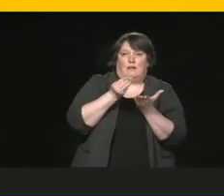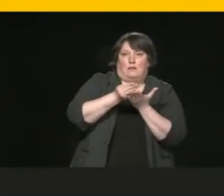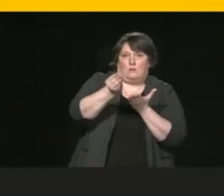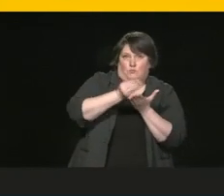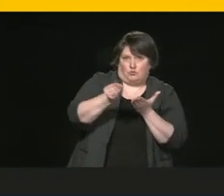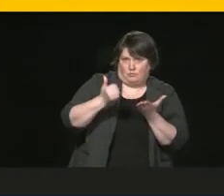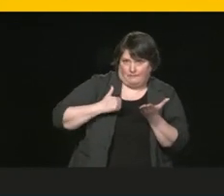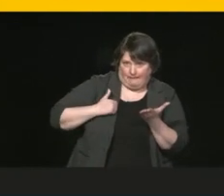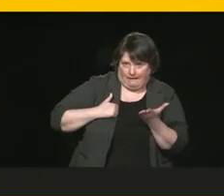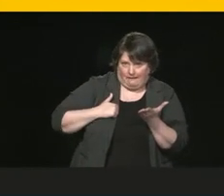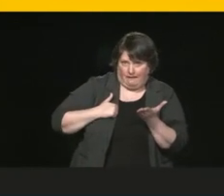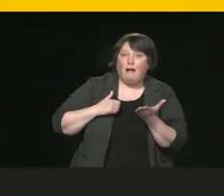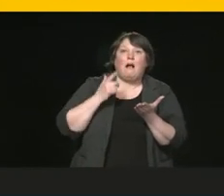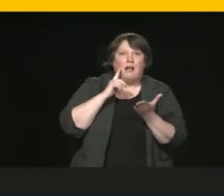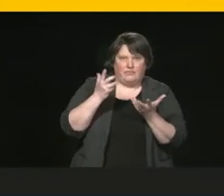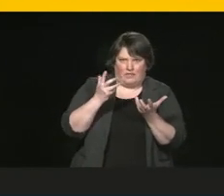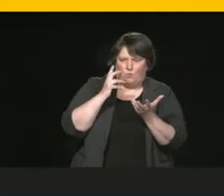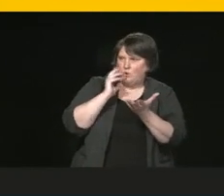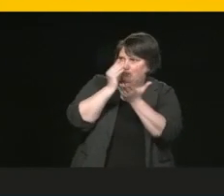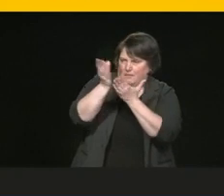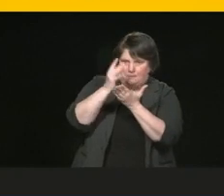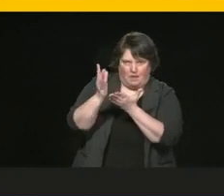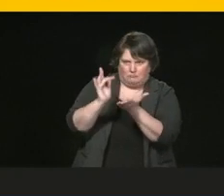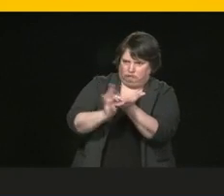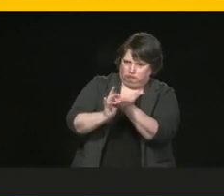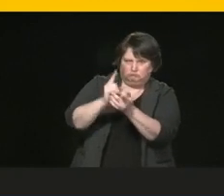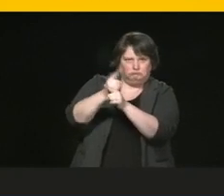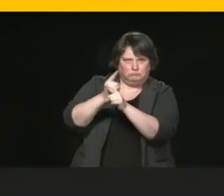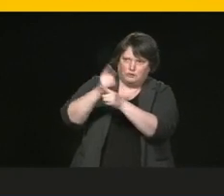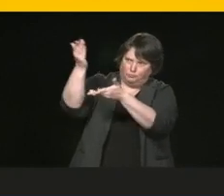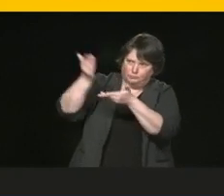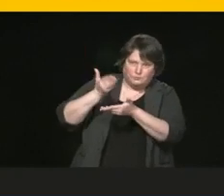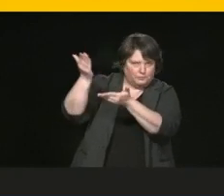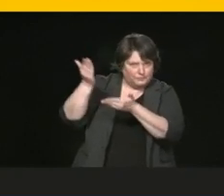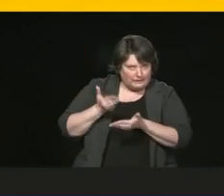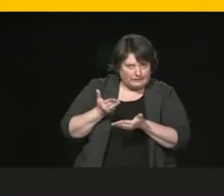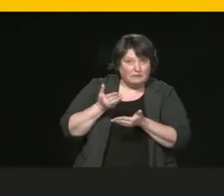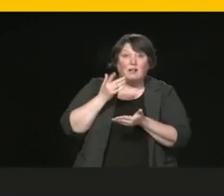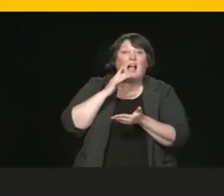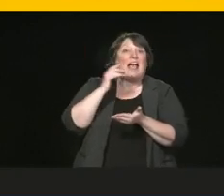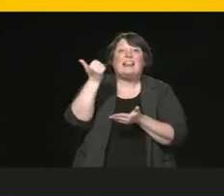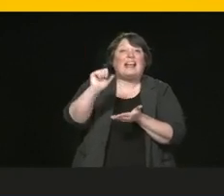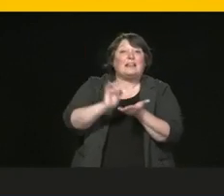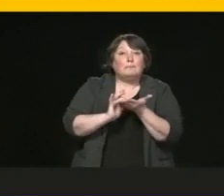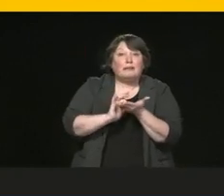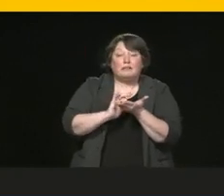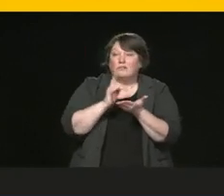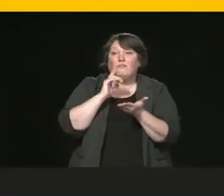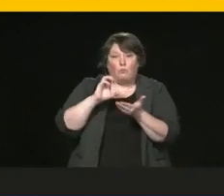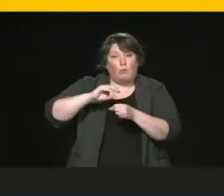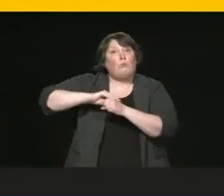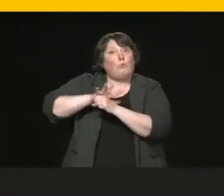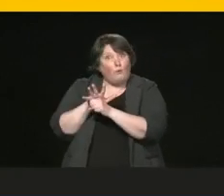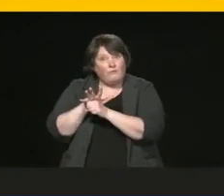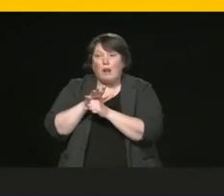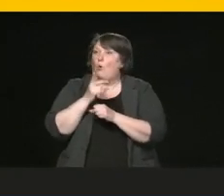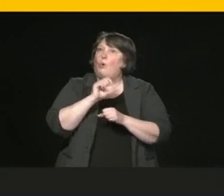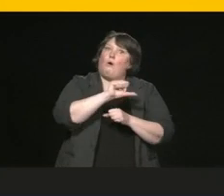PUBLIC HEALTH CANADA AND PROCUREMENT CANADA ARE WORKING